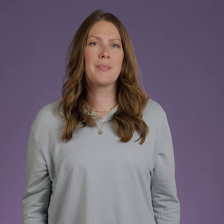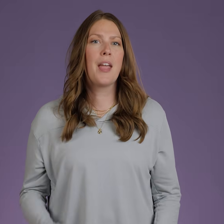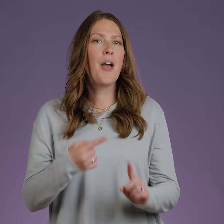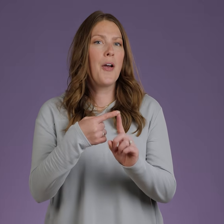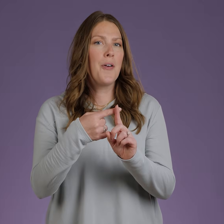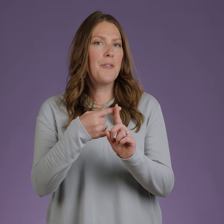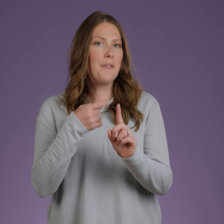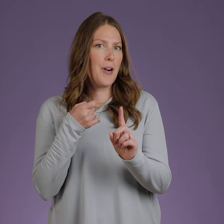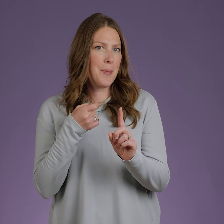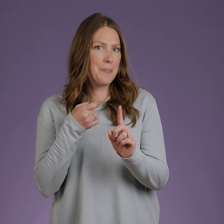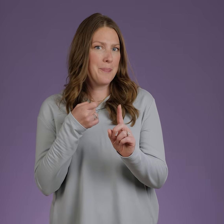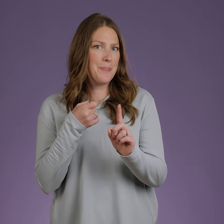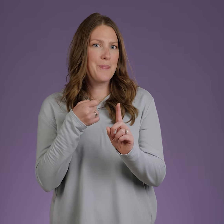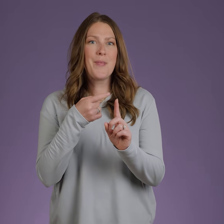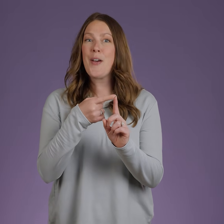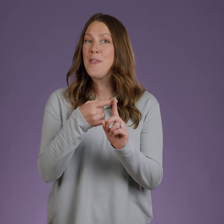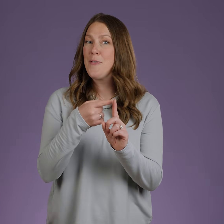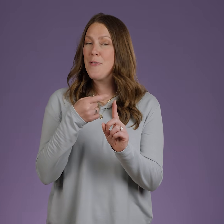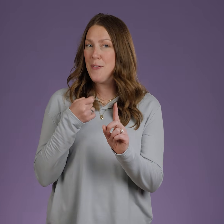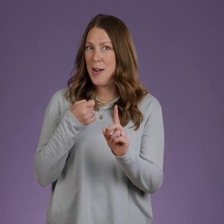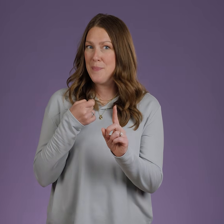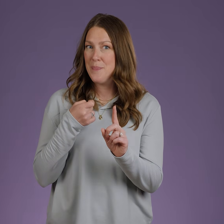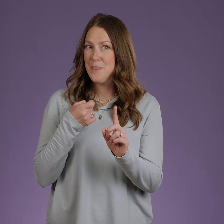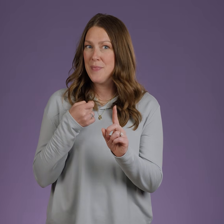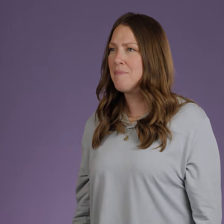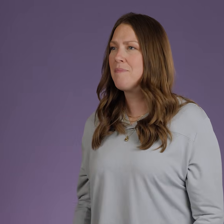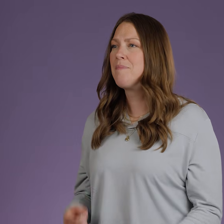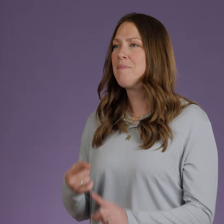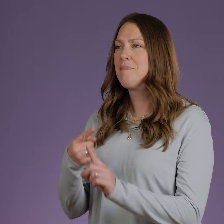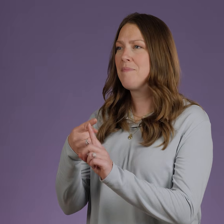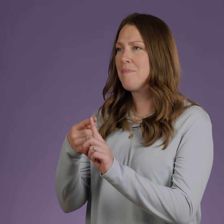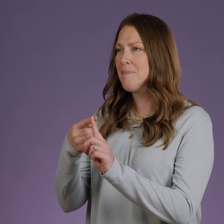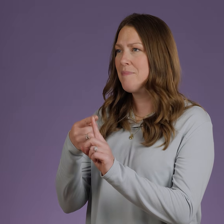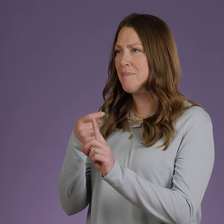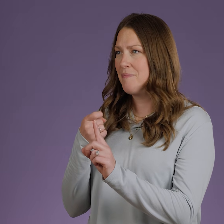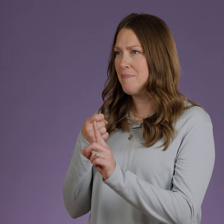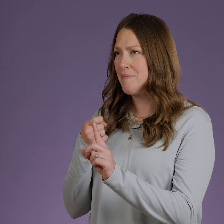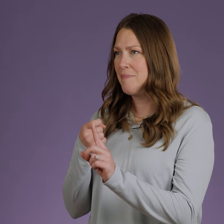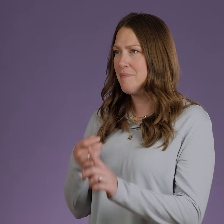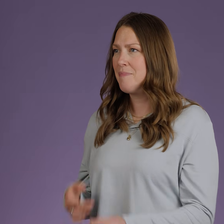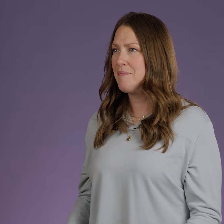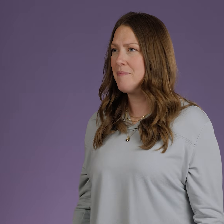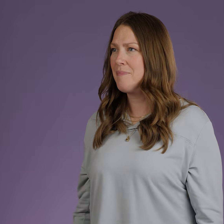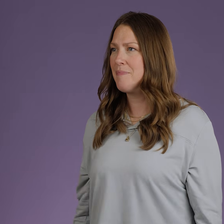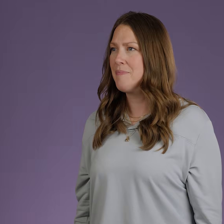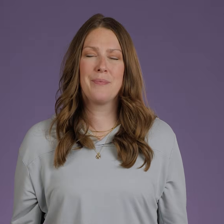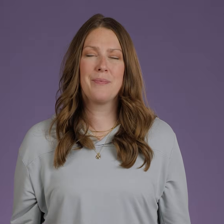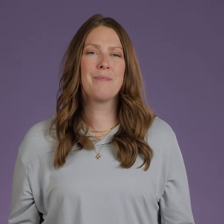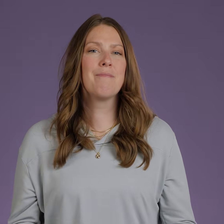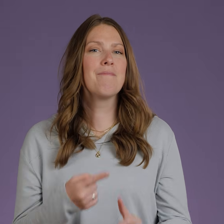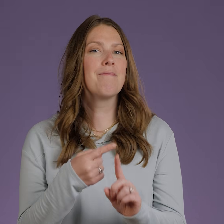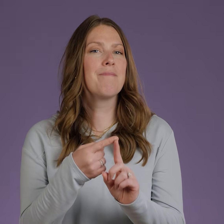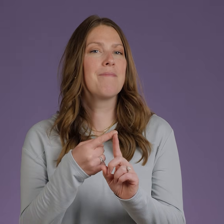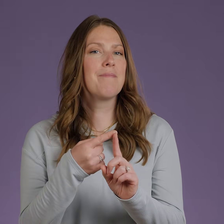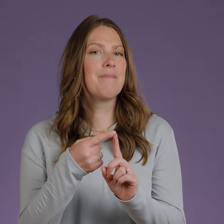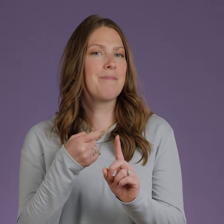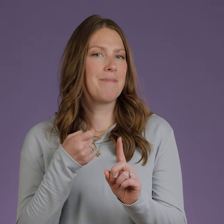From. Think of your non-dominant hand as a pin on a map.